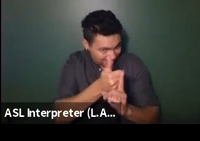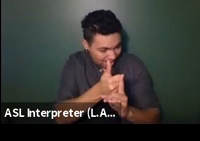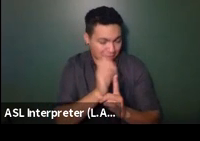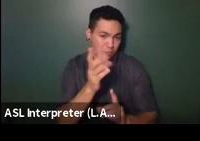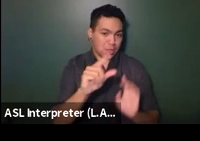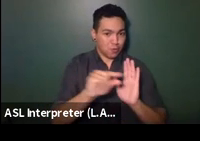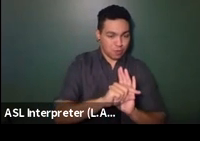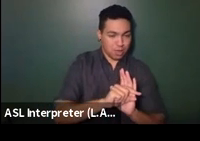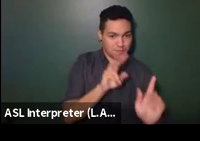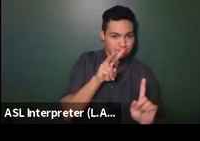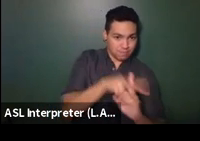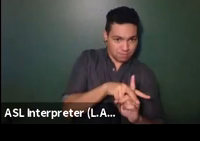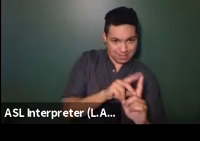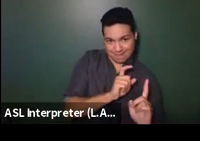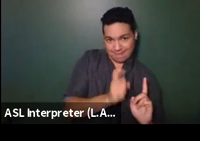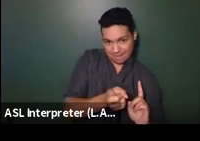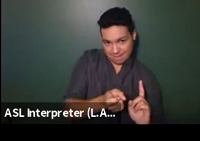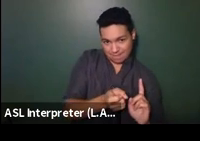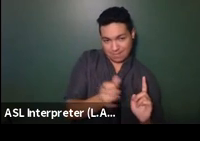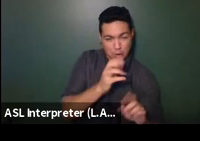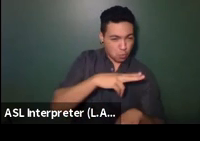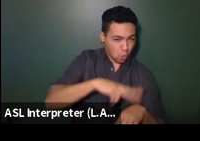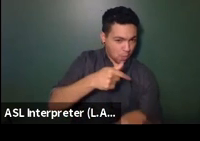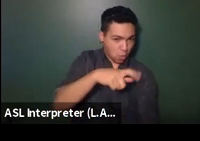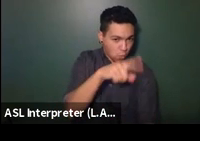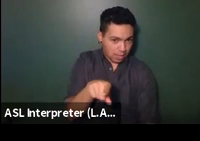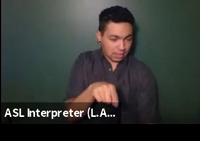ESD 189 - Amy Colburn: And still kind of do the normal like a quiz would. So if I made this a quiz.